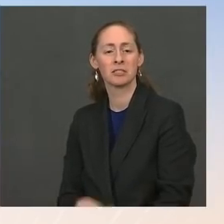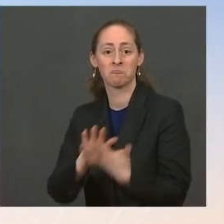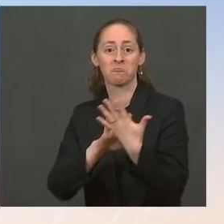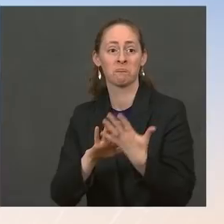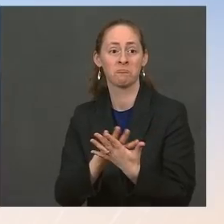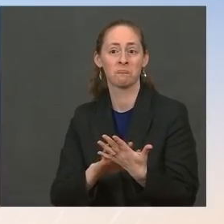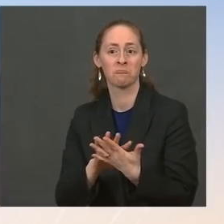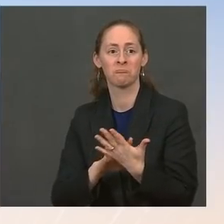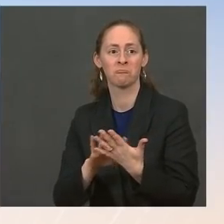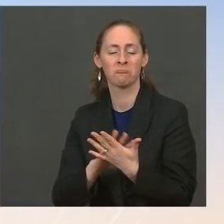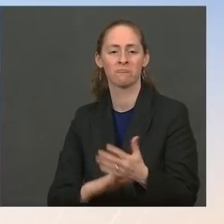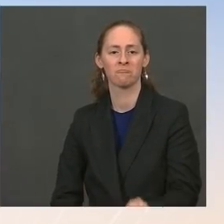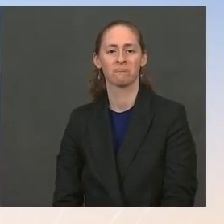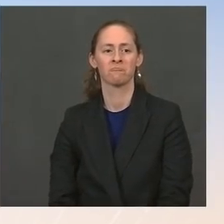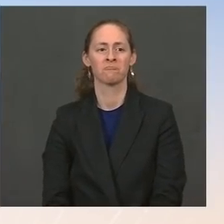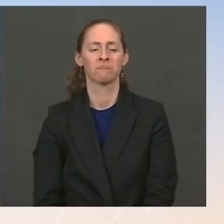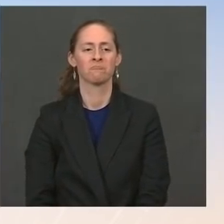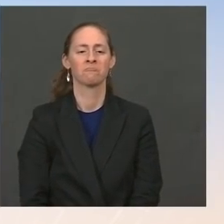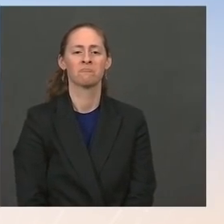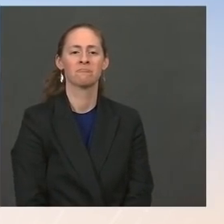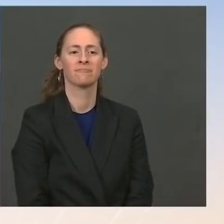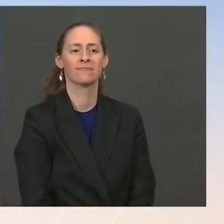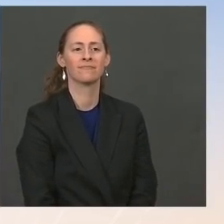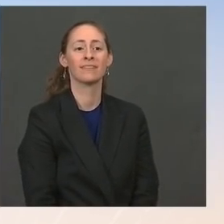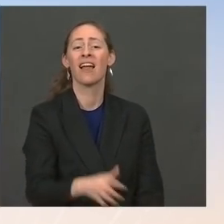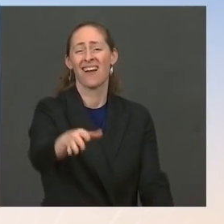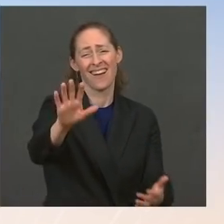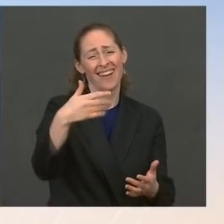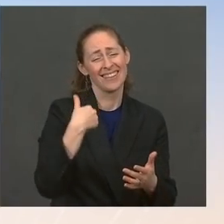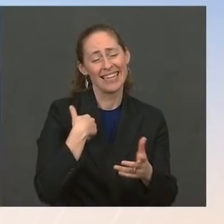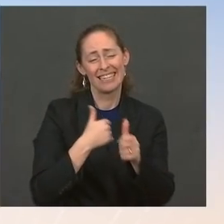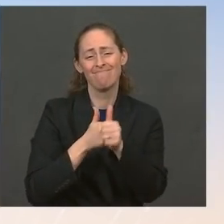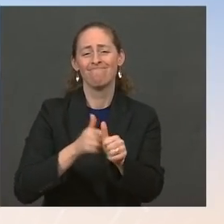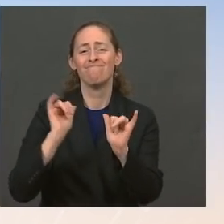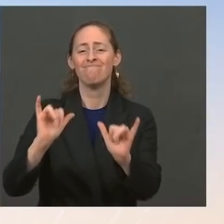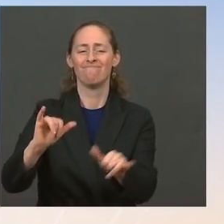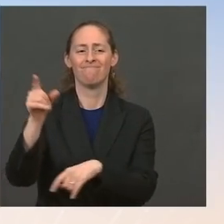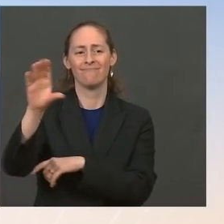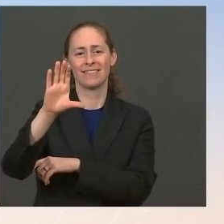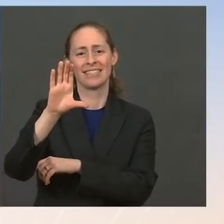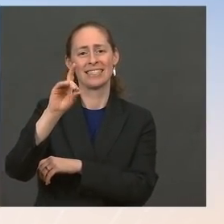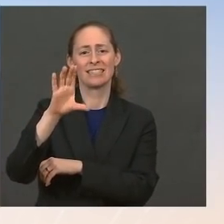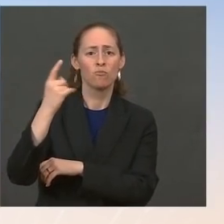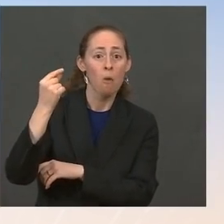Ms. Psaki: Well, we abide by the CDC guidance -- which we follow it and will continue to --